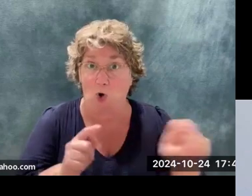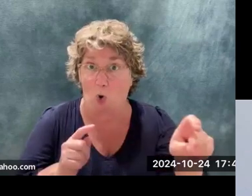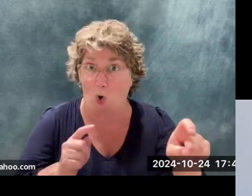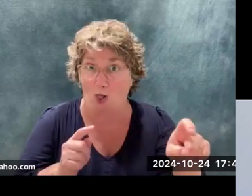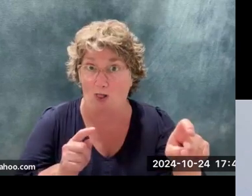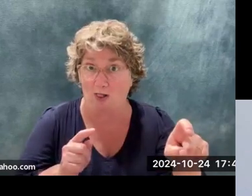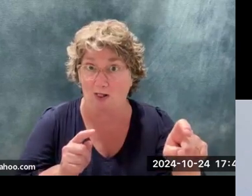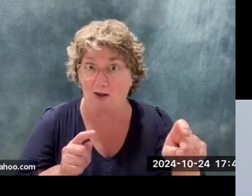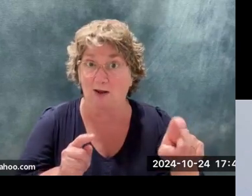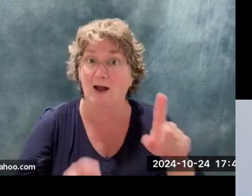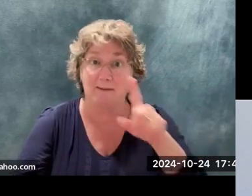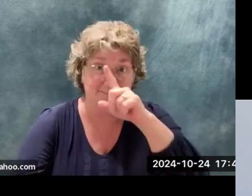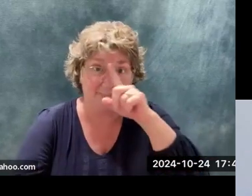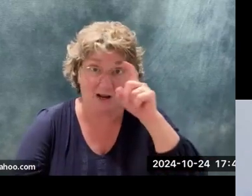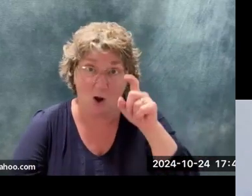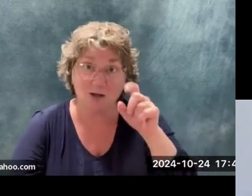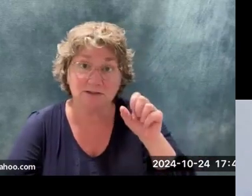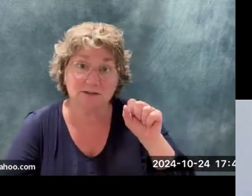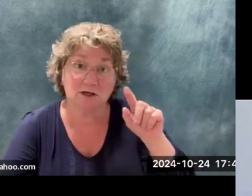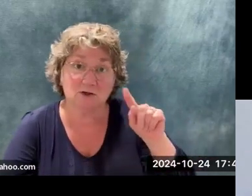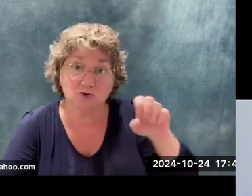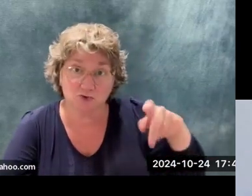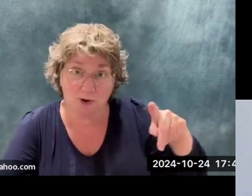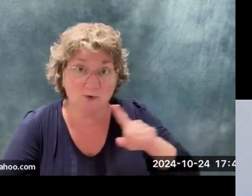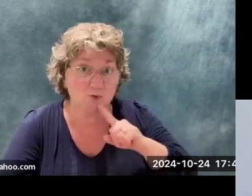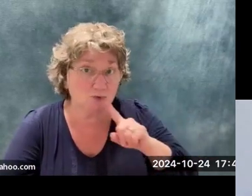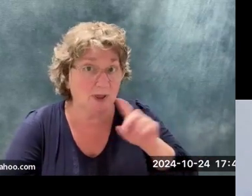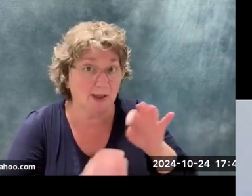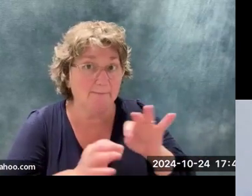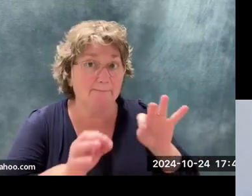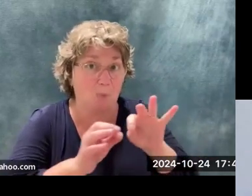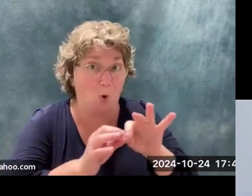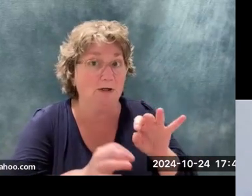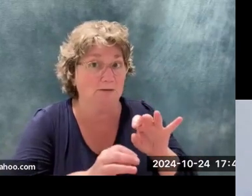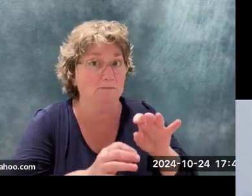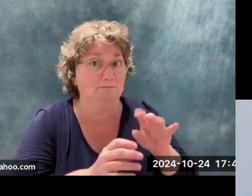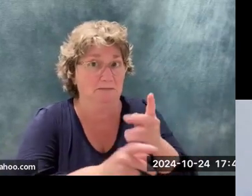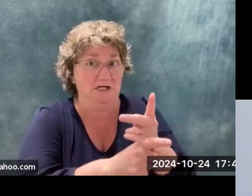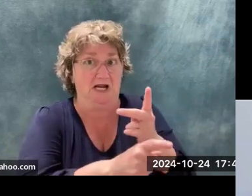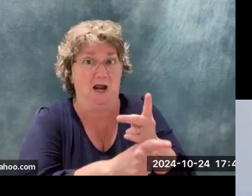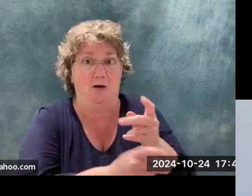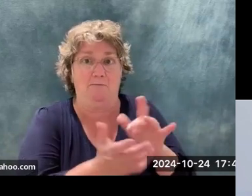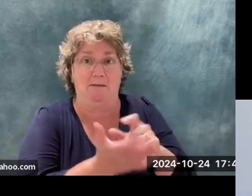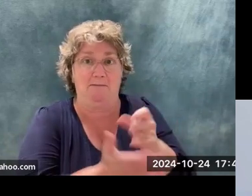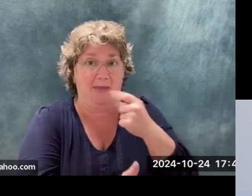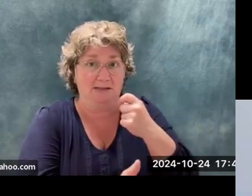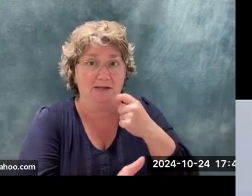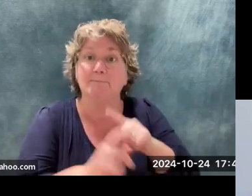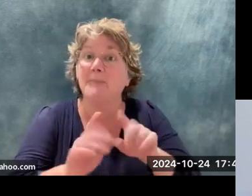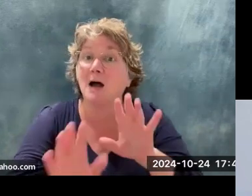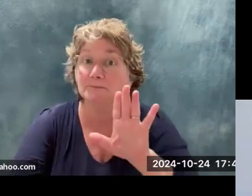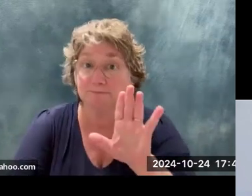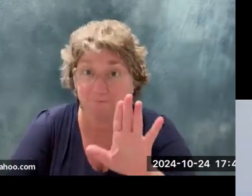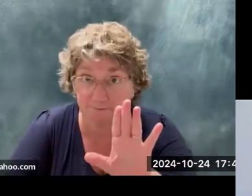kids are on antibiotics for a long time because then the antibiotic is also killing some of the normal bacteria of the body.